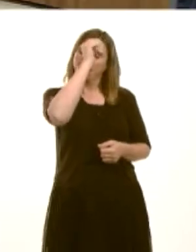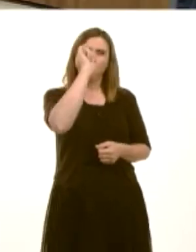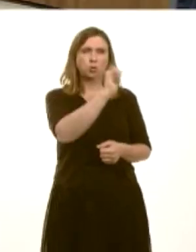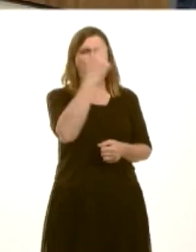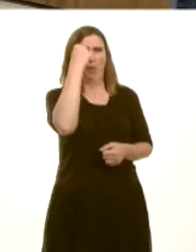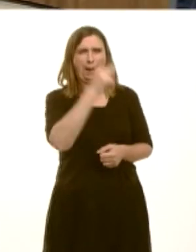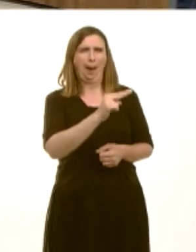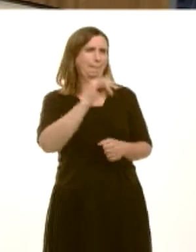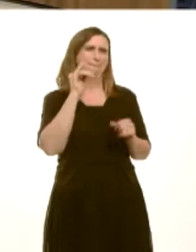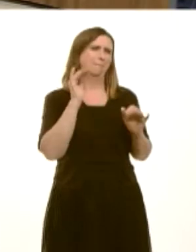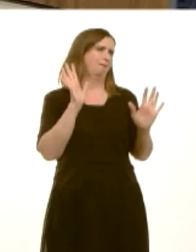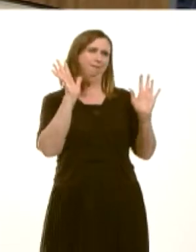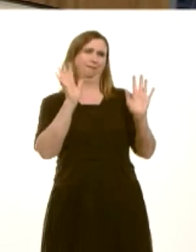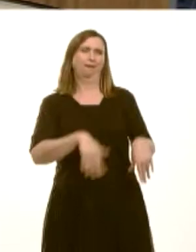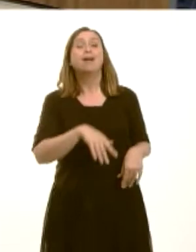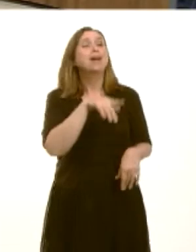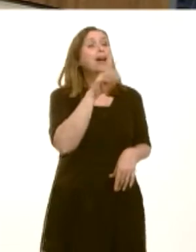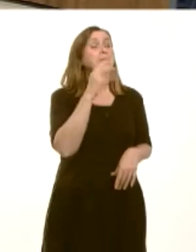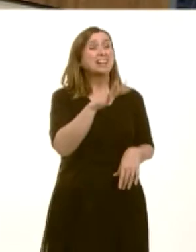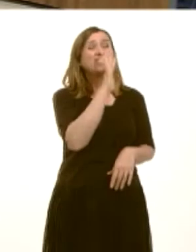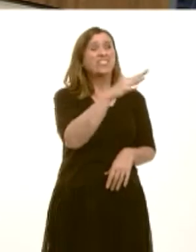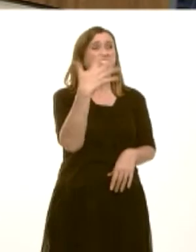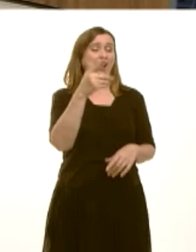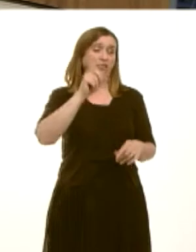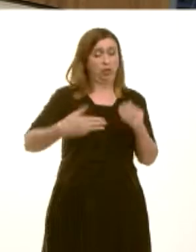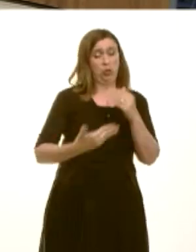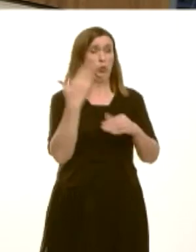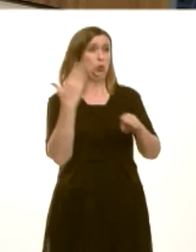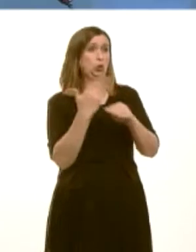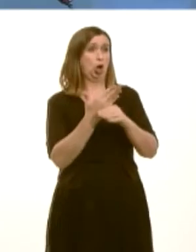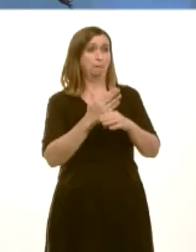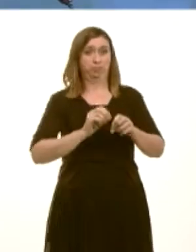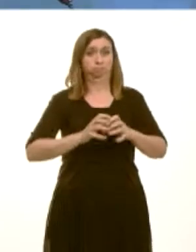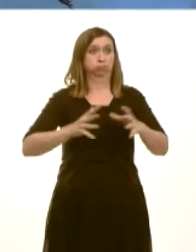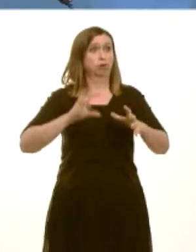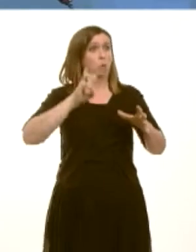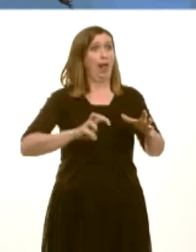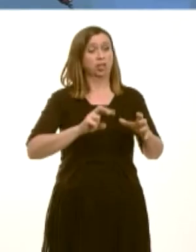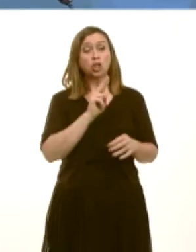Isnít it a fact that there have been 55,000 new jobs created in Wales, nearly 25,000 new